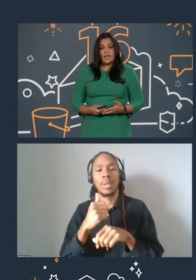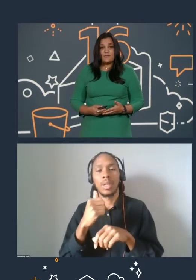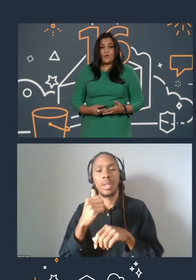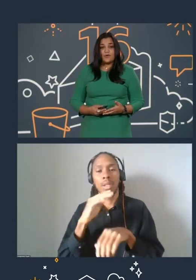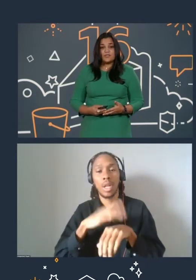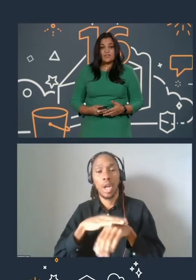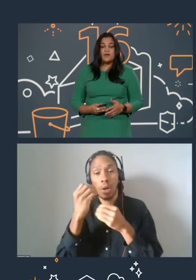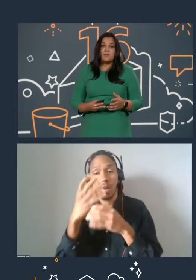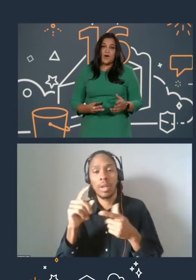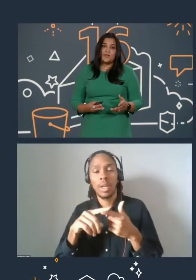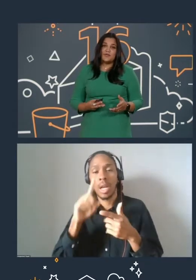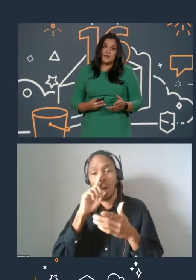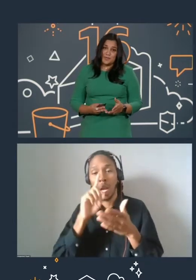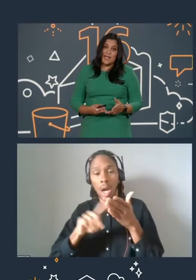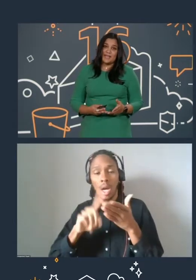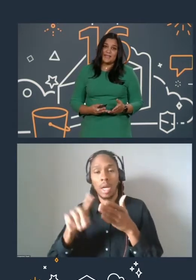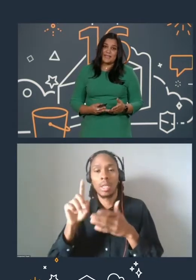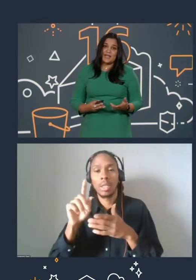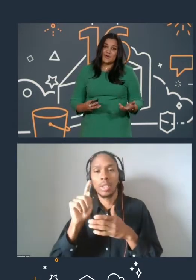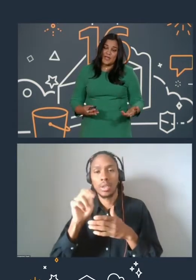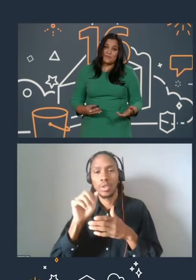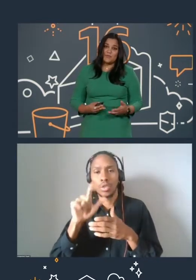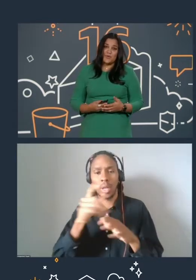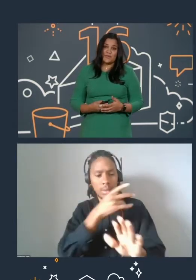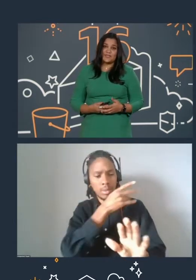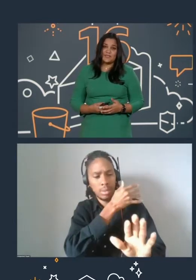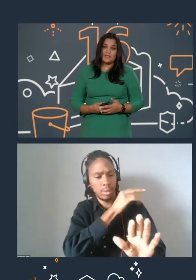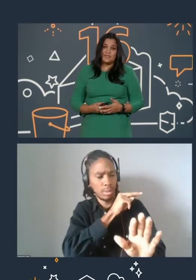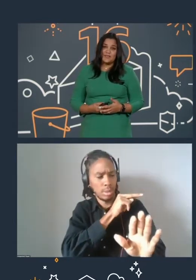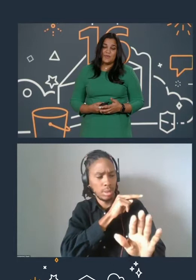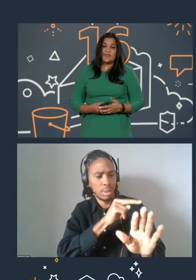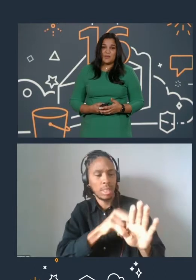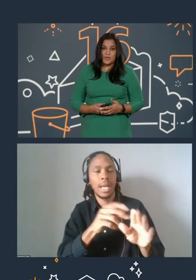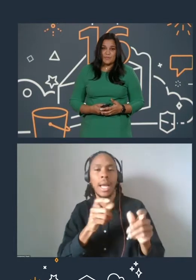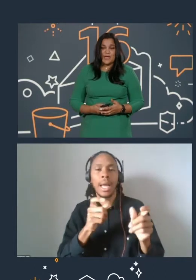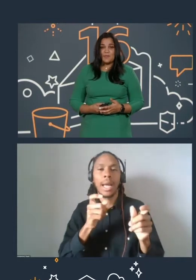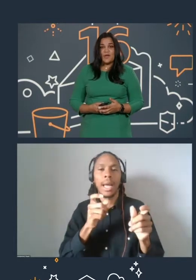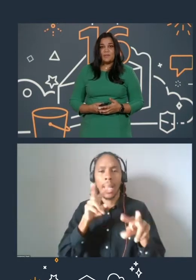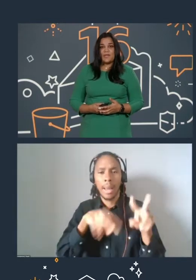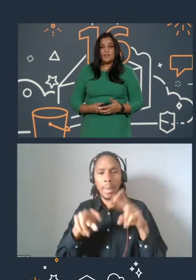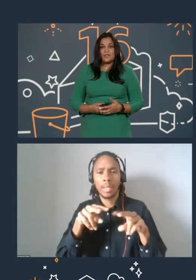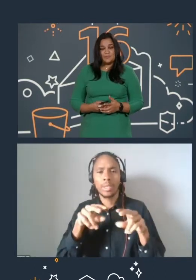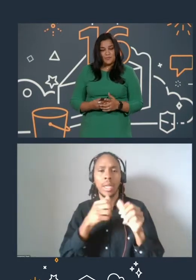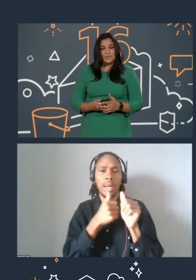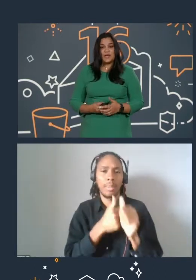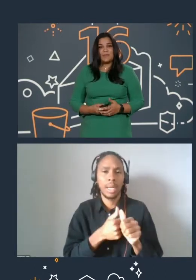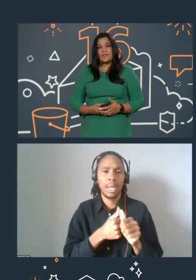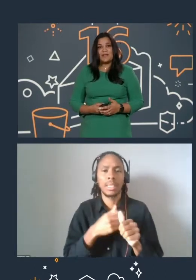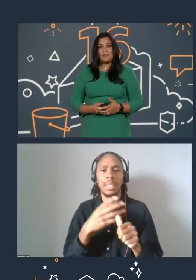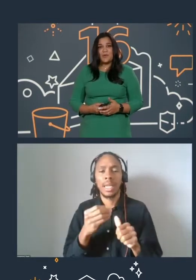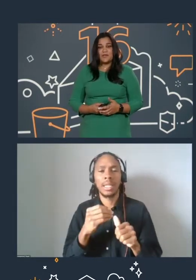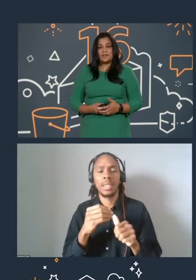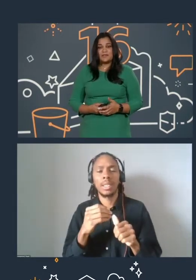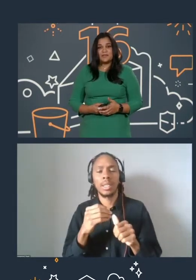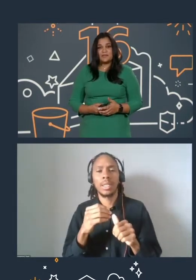and of course, monitor compliance and create reports with AWS Backup Audit Manager, and we'll talk about that in a moment.